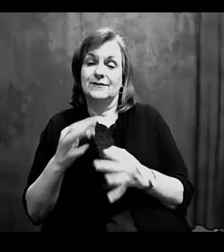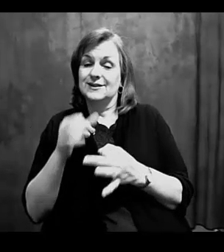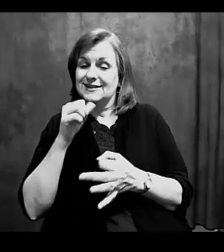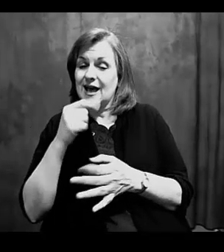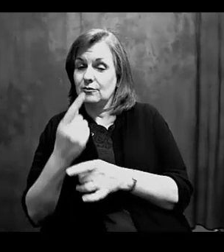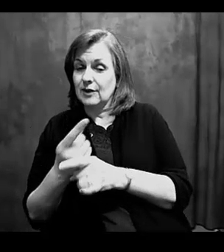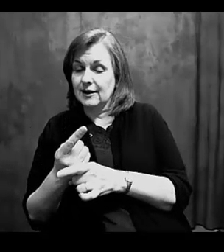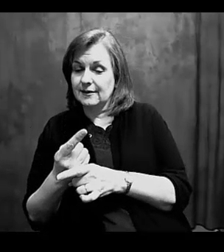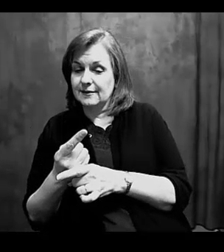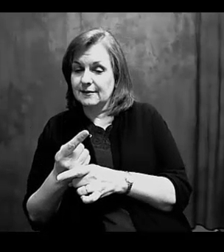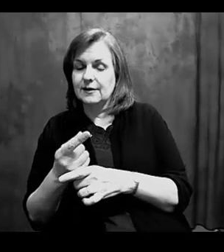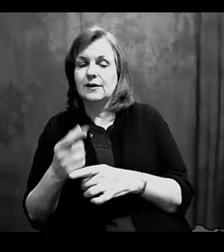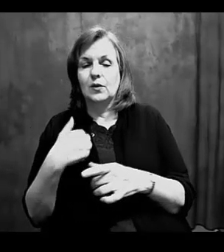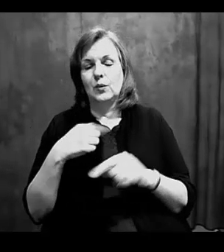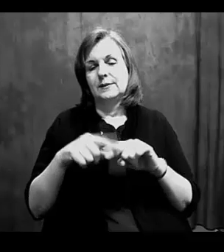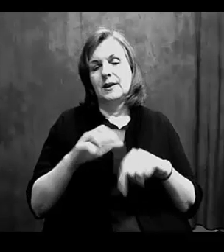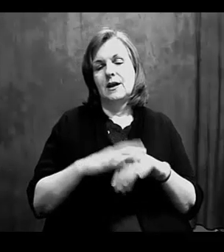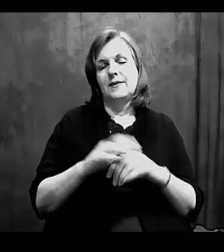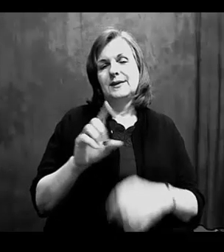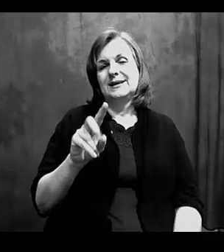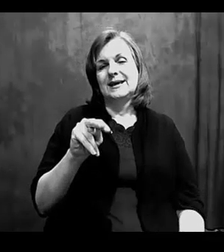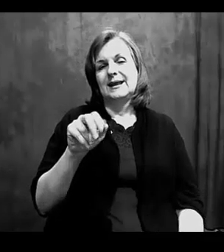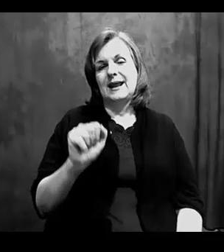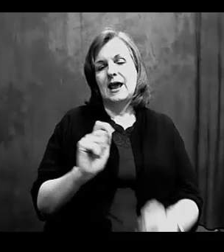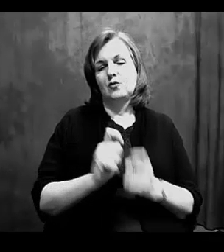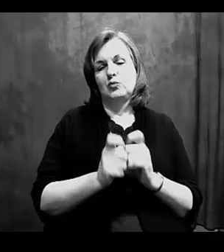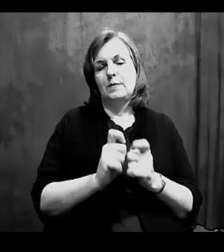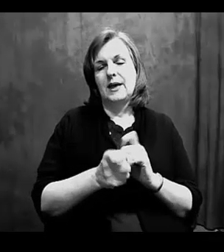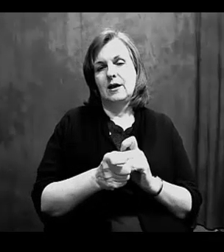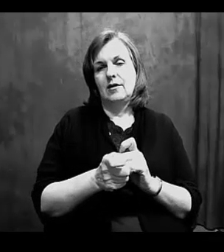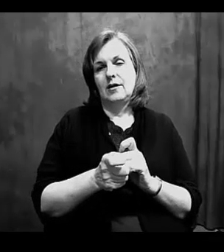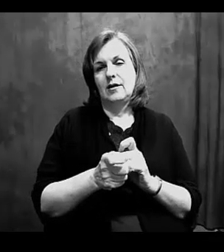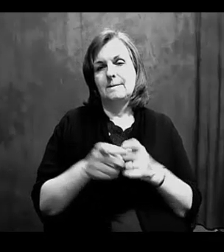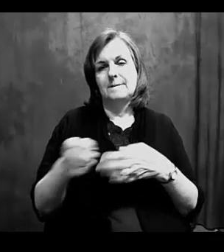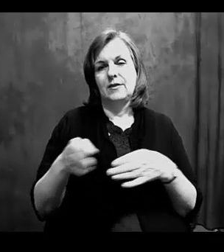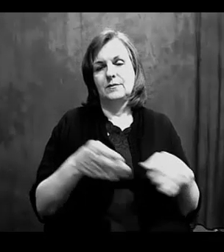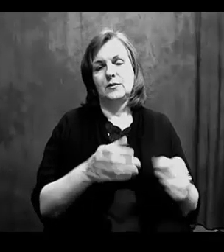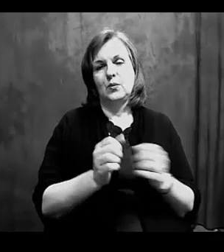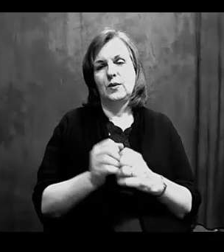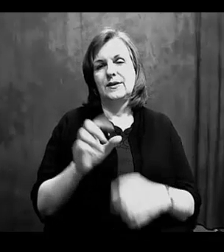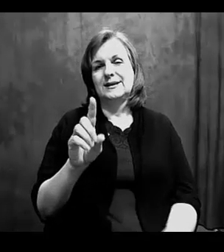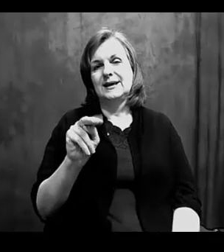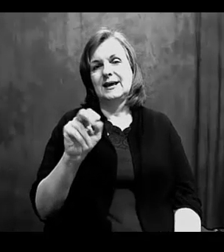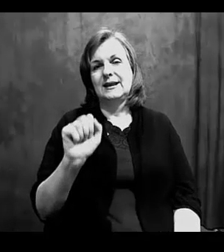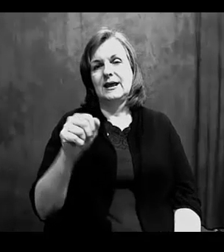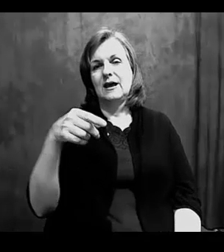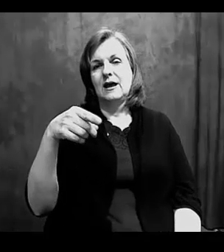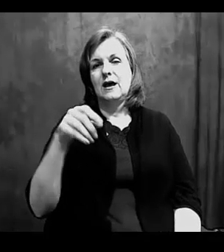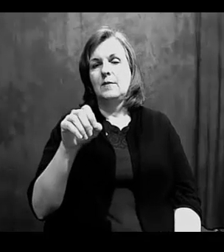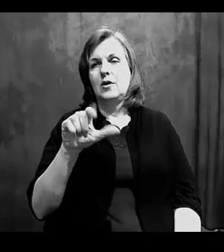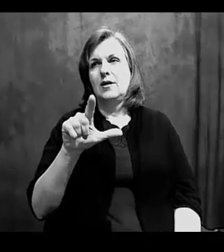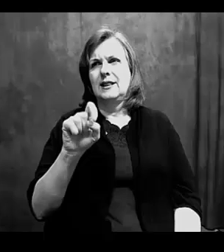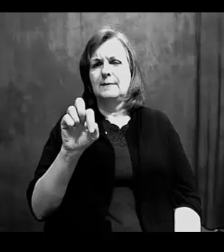and when it's not we're going to rely on DNA repair mechanisms with the DNA polymerase